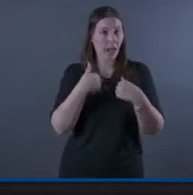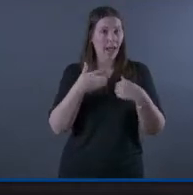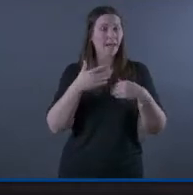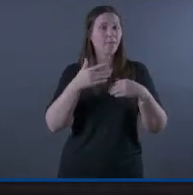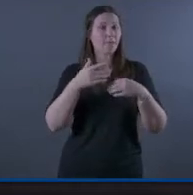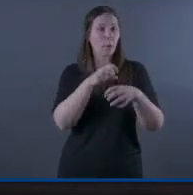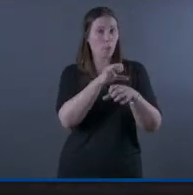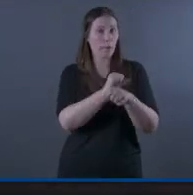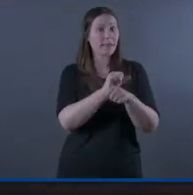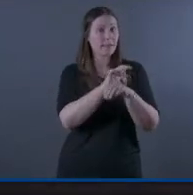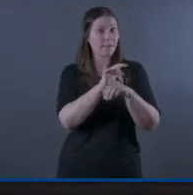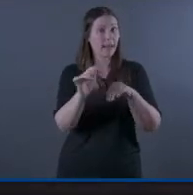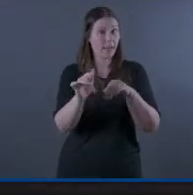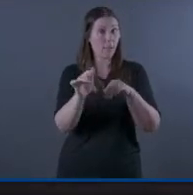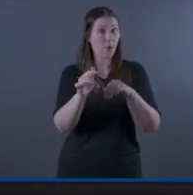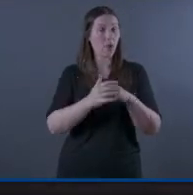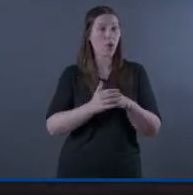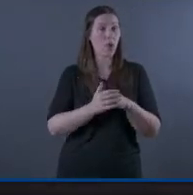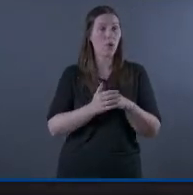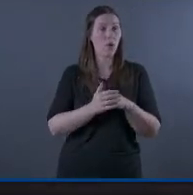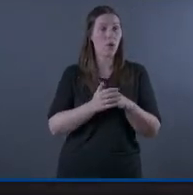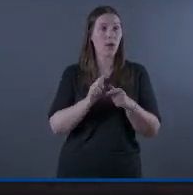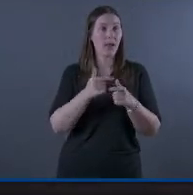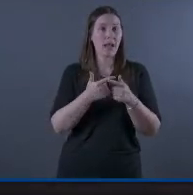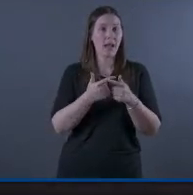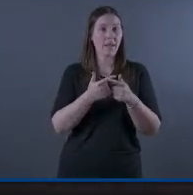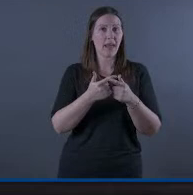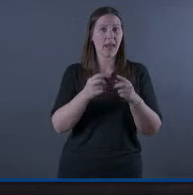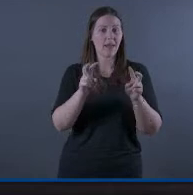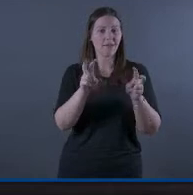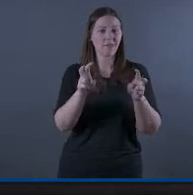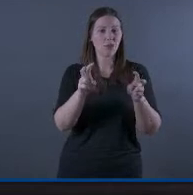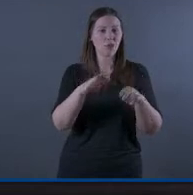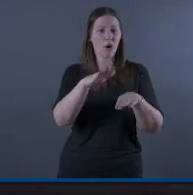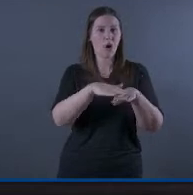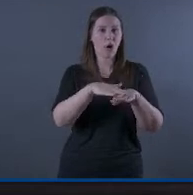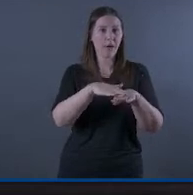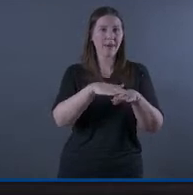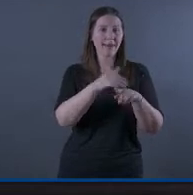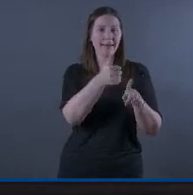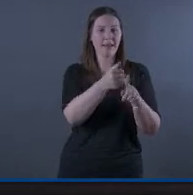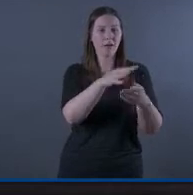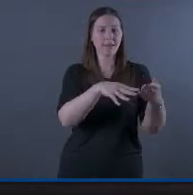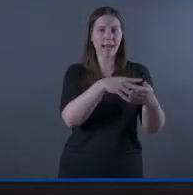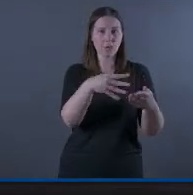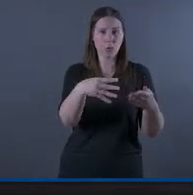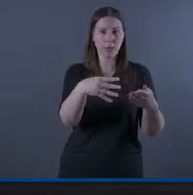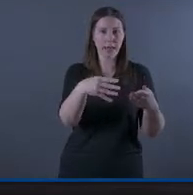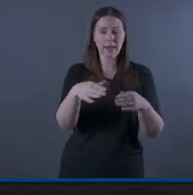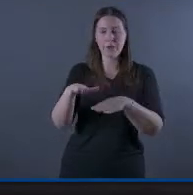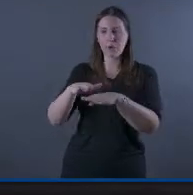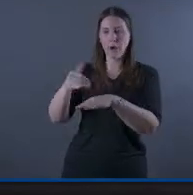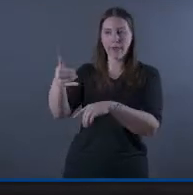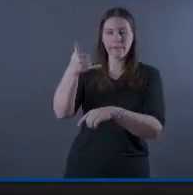And at that time we turn on the self-scheduling through the website and turn on the phones as well. And we know that scheduling through the phone is a little bit slower.